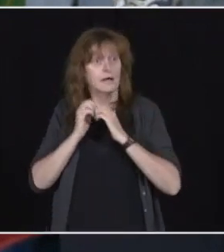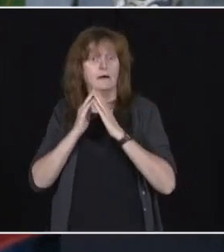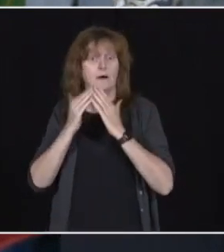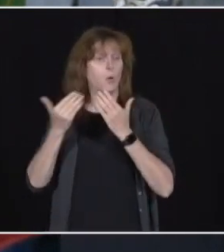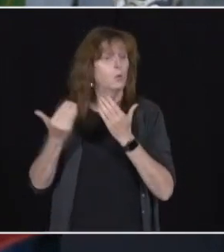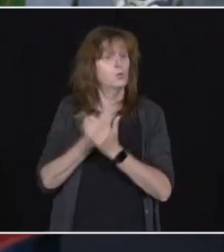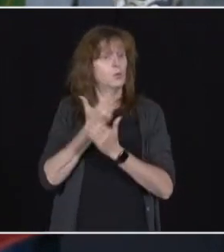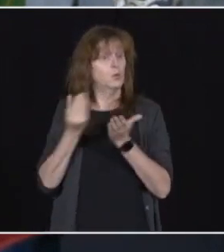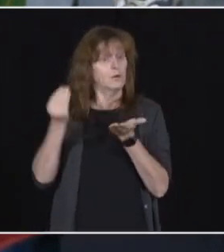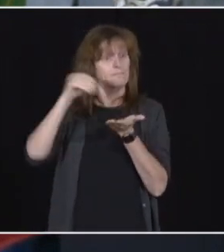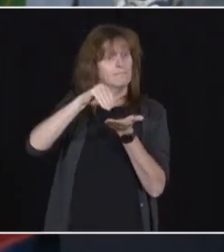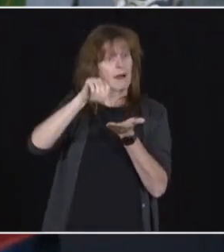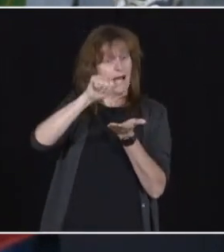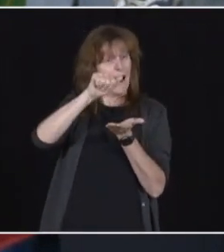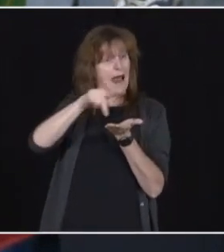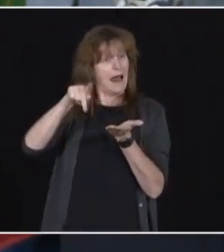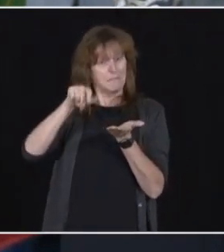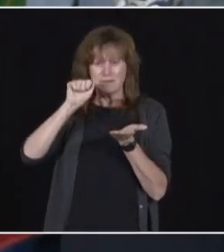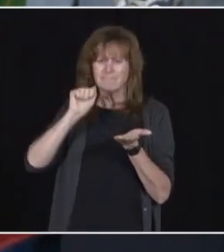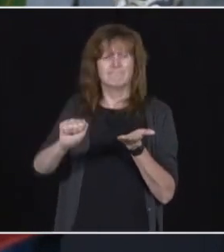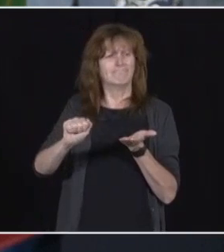called COVID-19 alert.